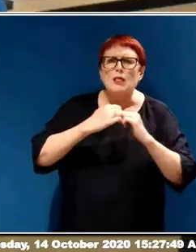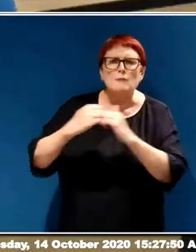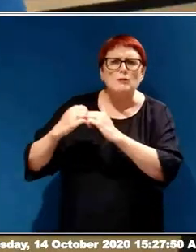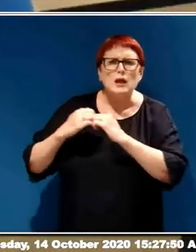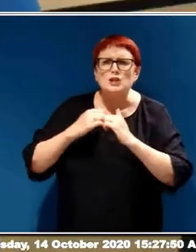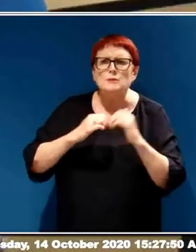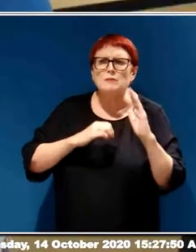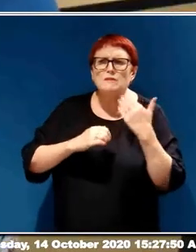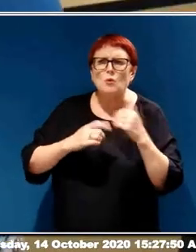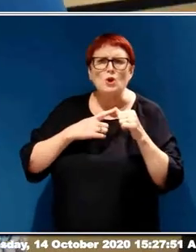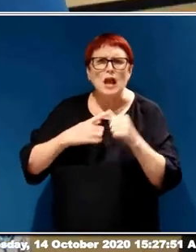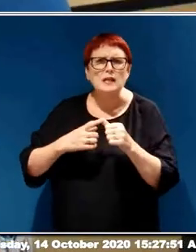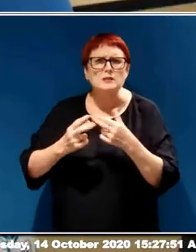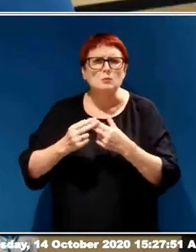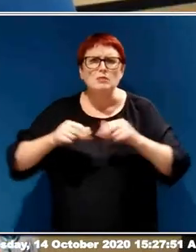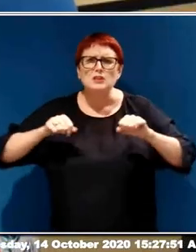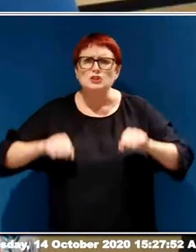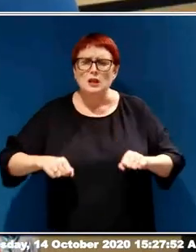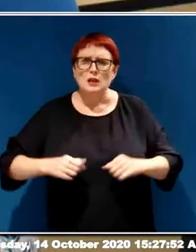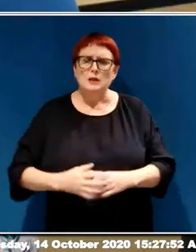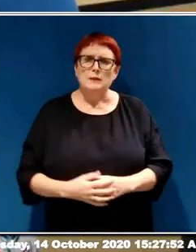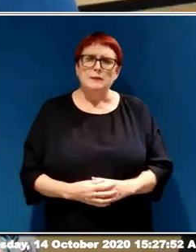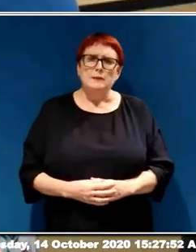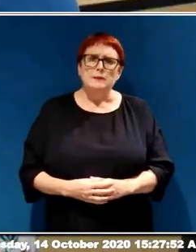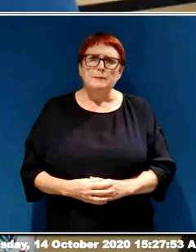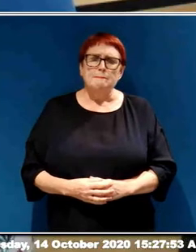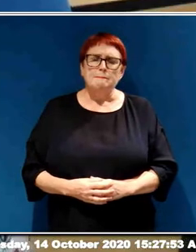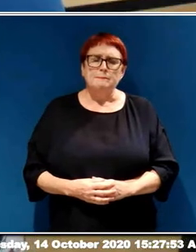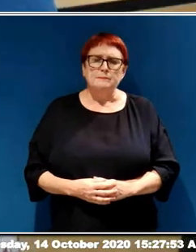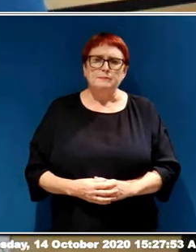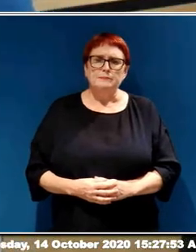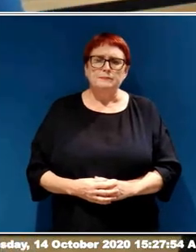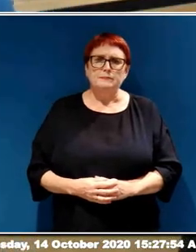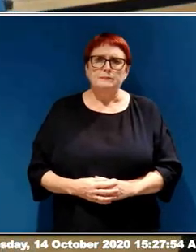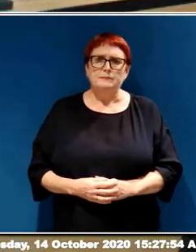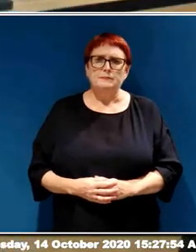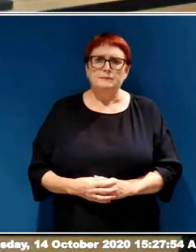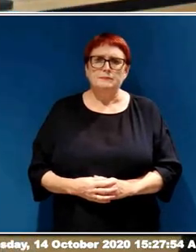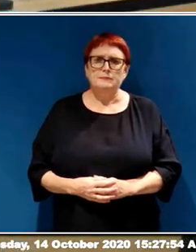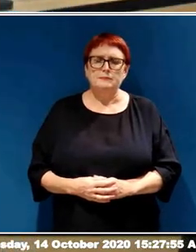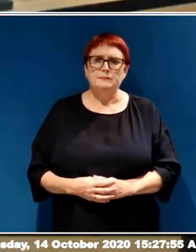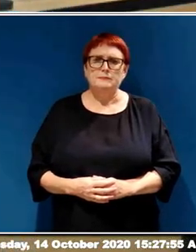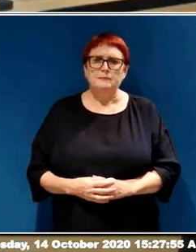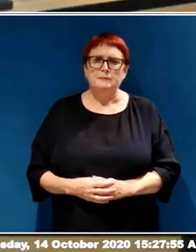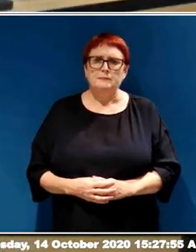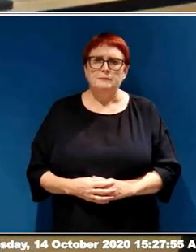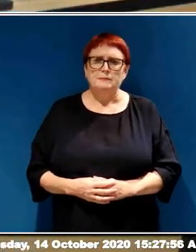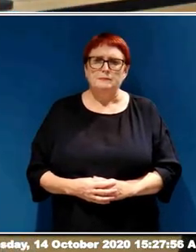Can I take you to mutual positive behaviour support, and I think